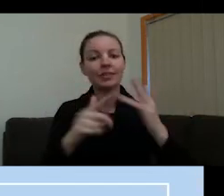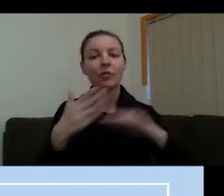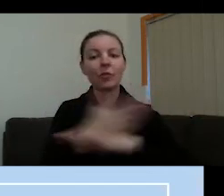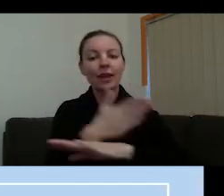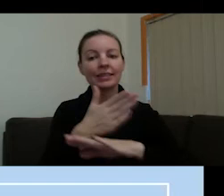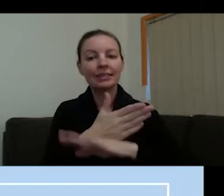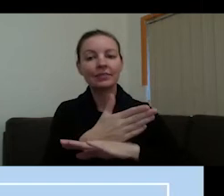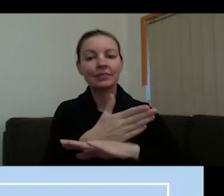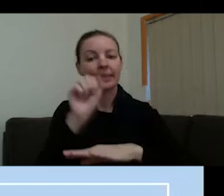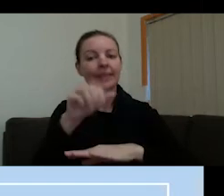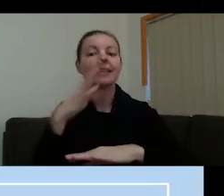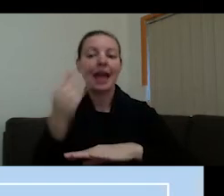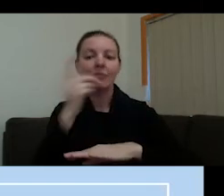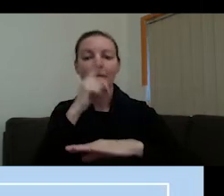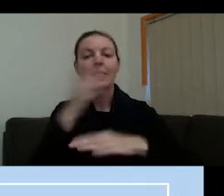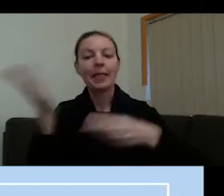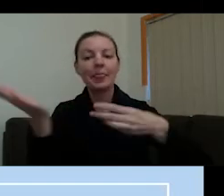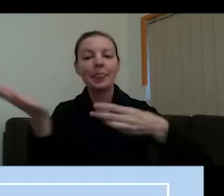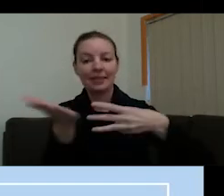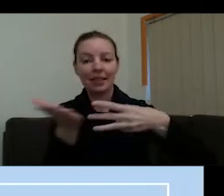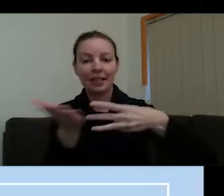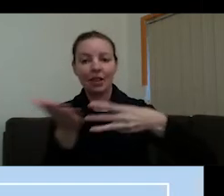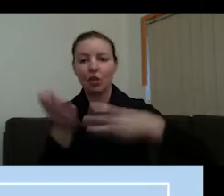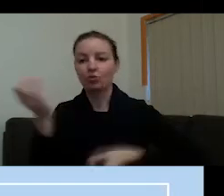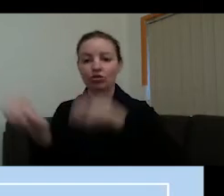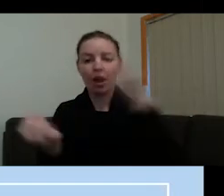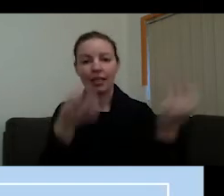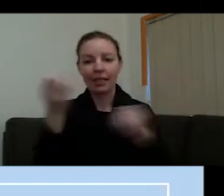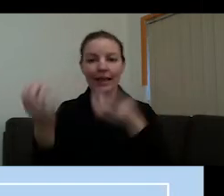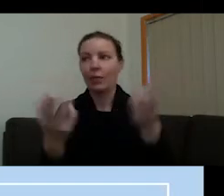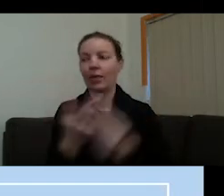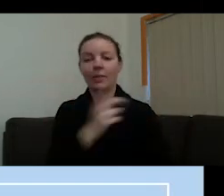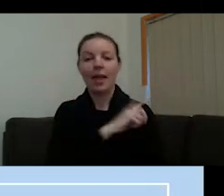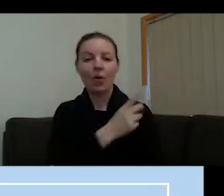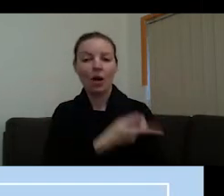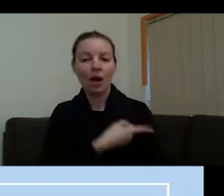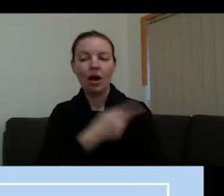are in the middle and who juggle power really differently. There are